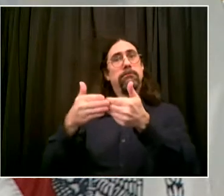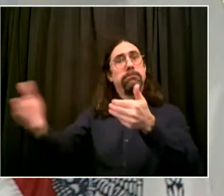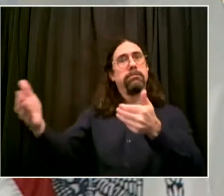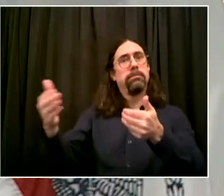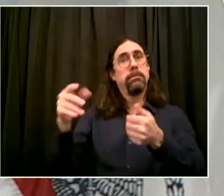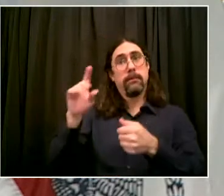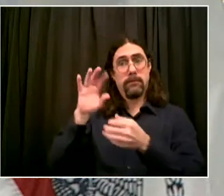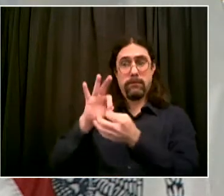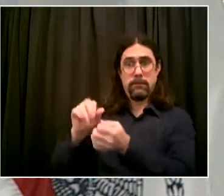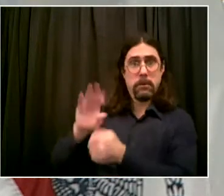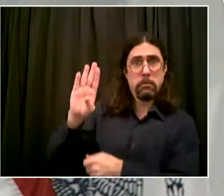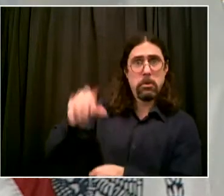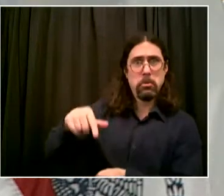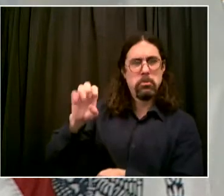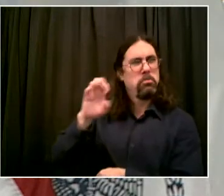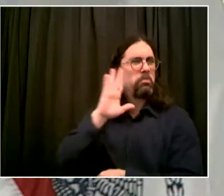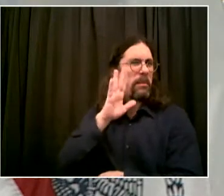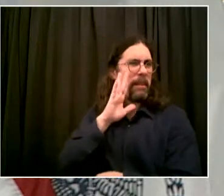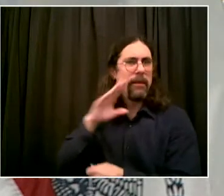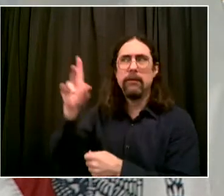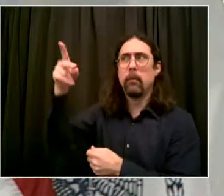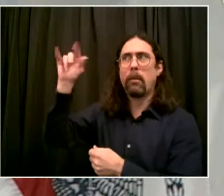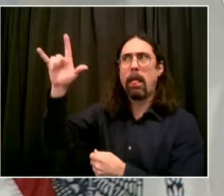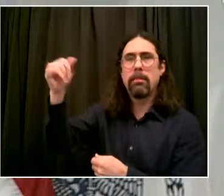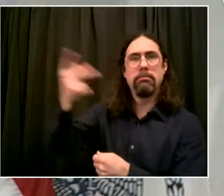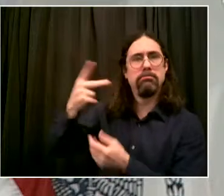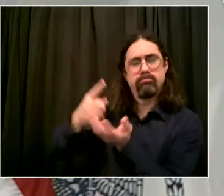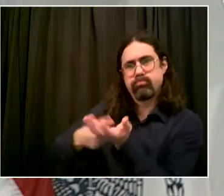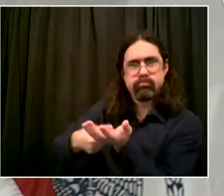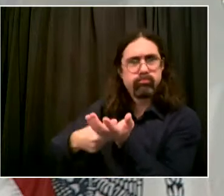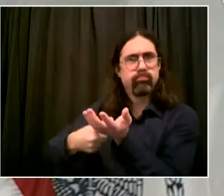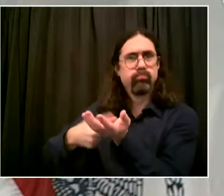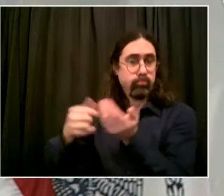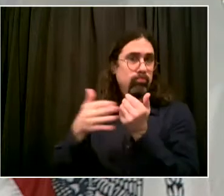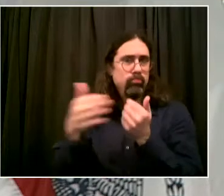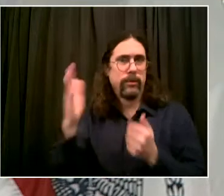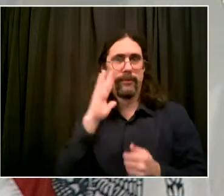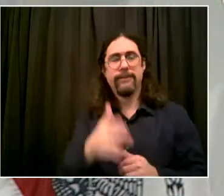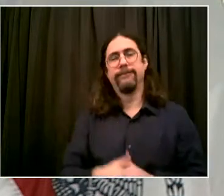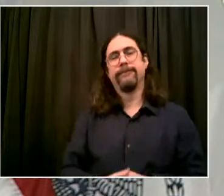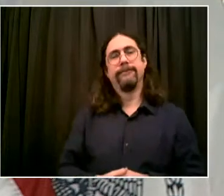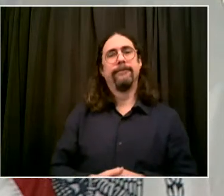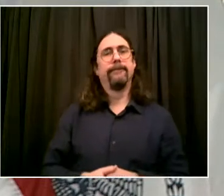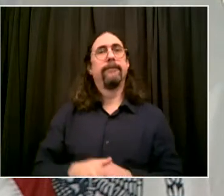LAST QUESTION GOES TO ONDREA